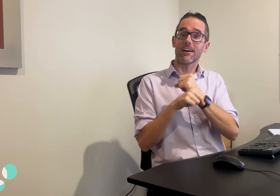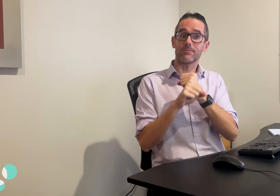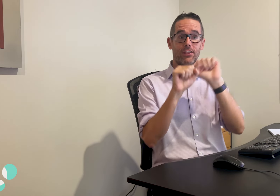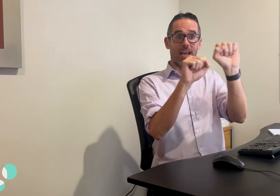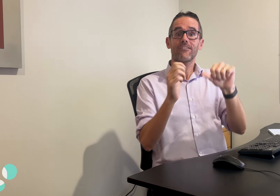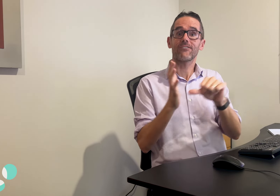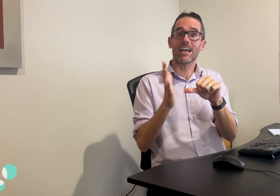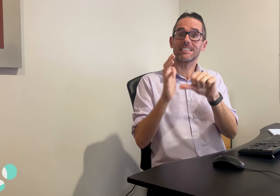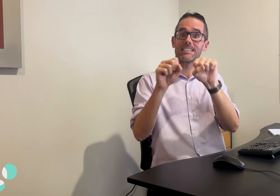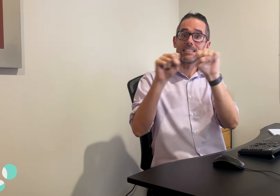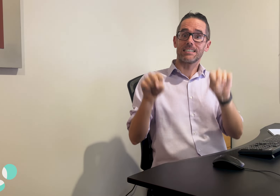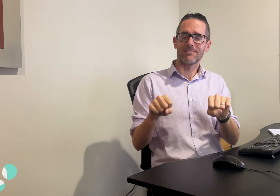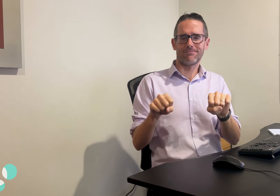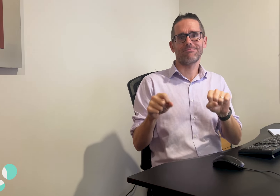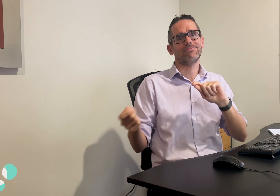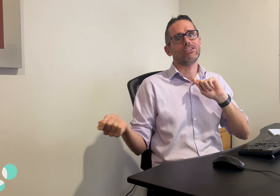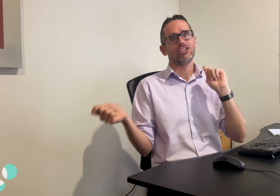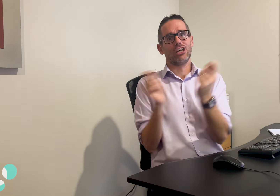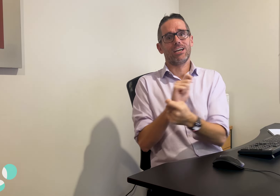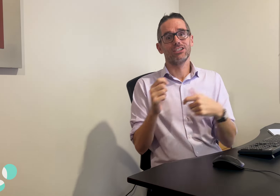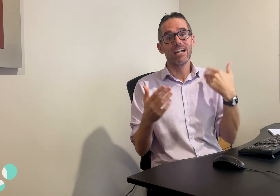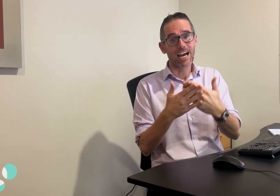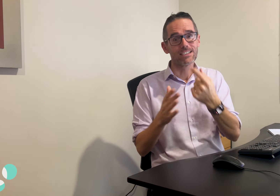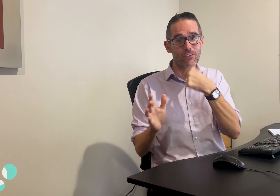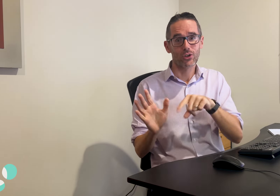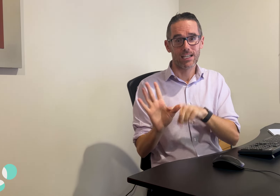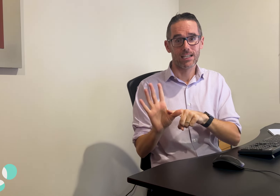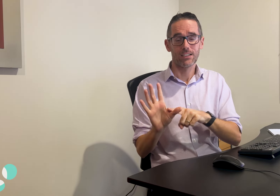The Australian government's funding system went through a big change